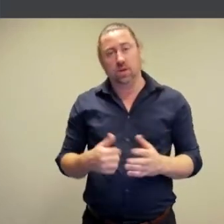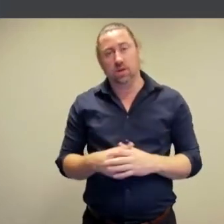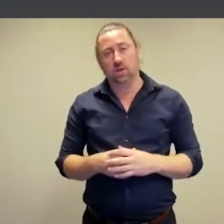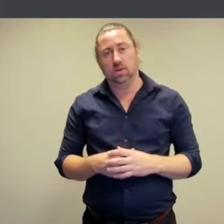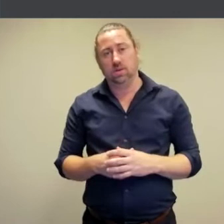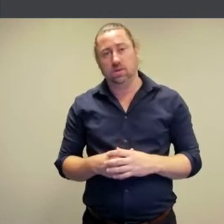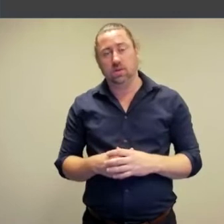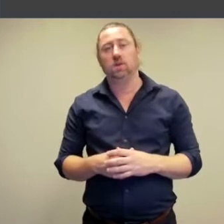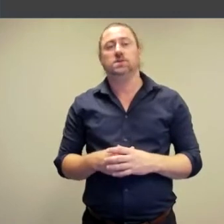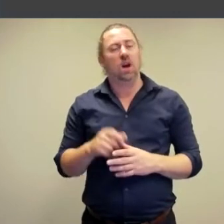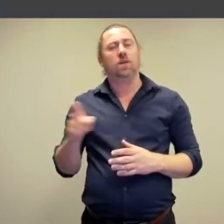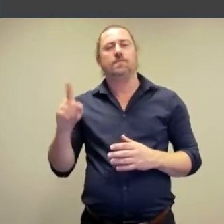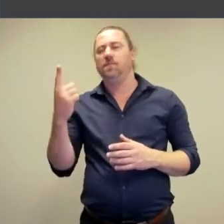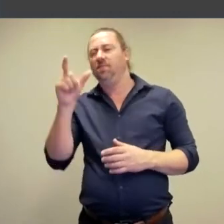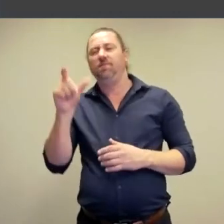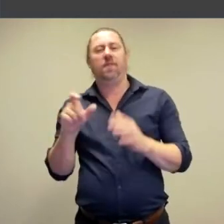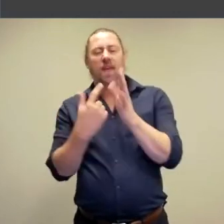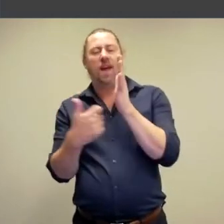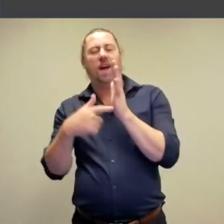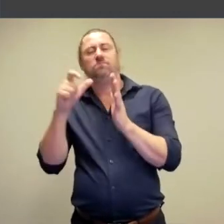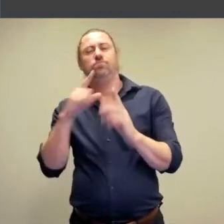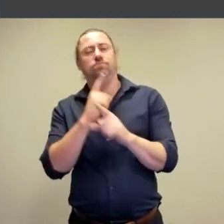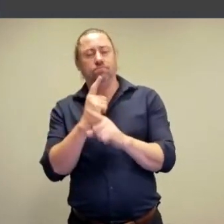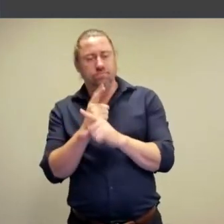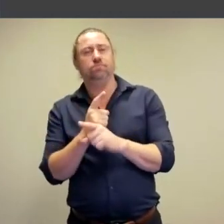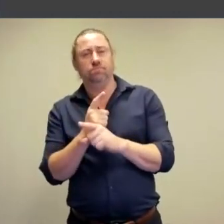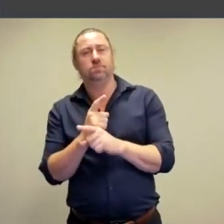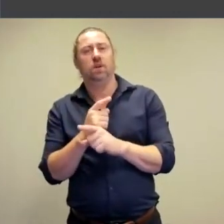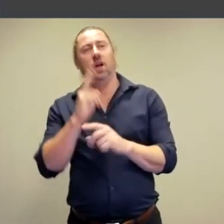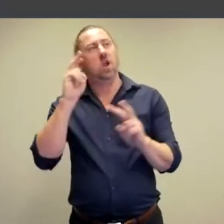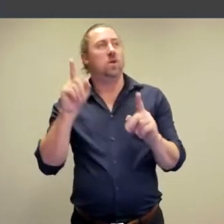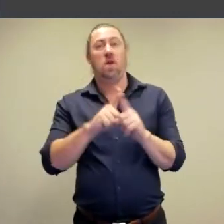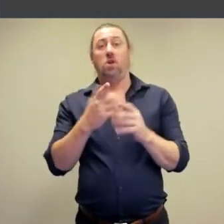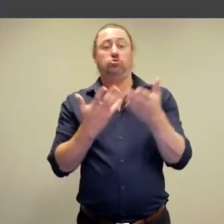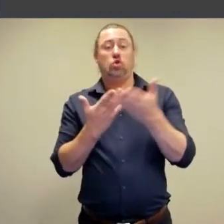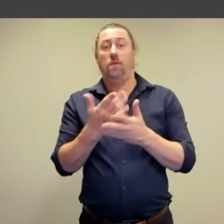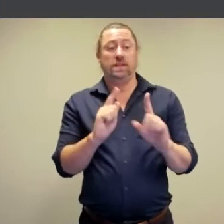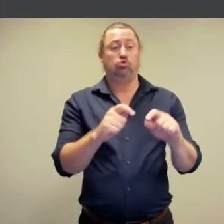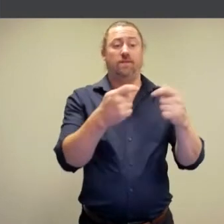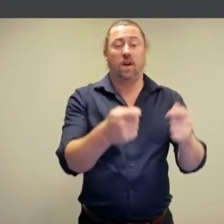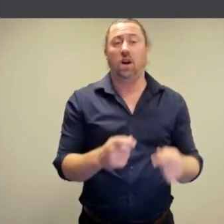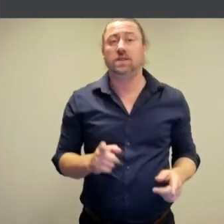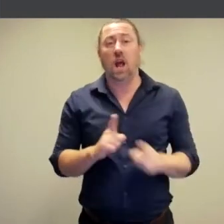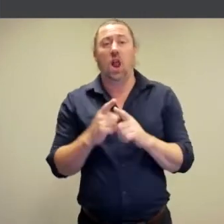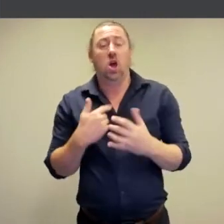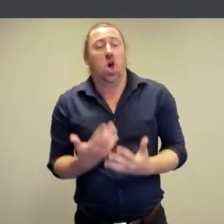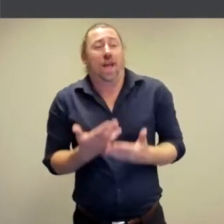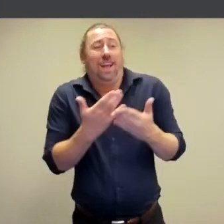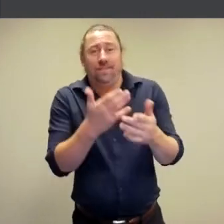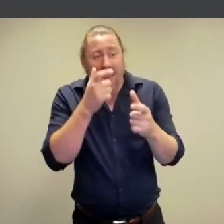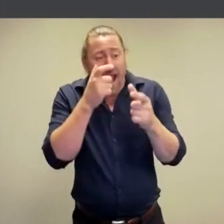responds to this by filling the role of service provider